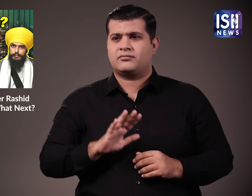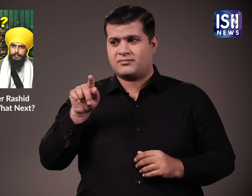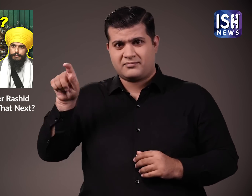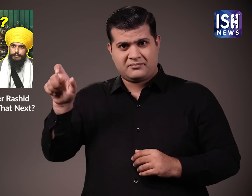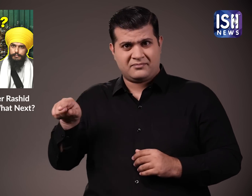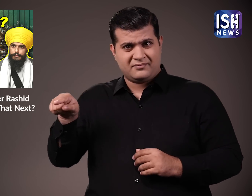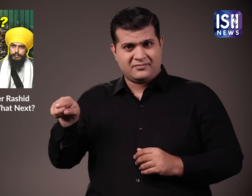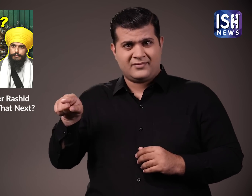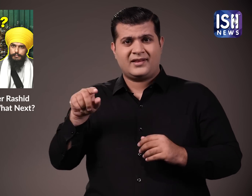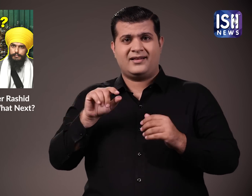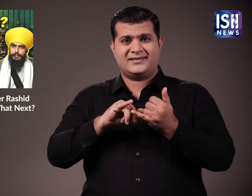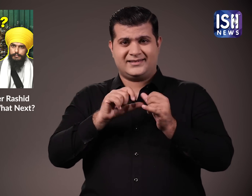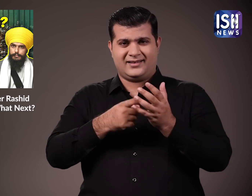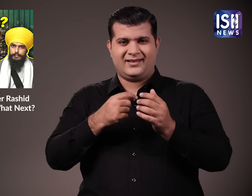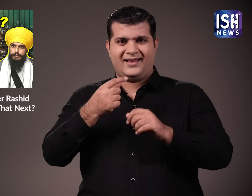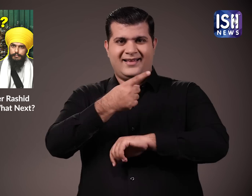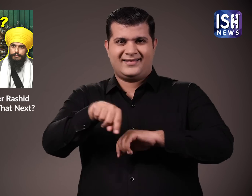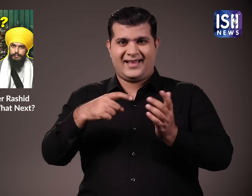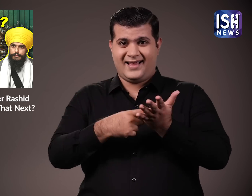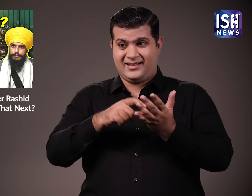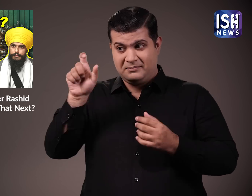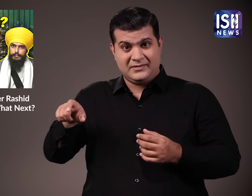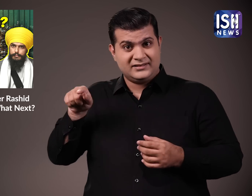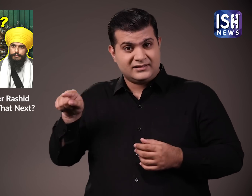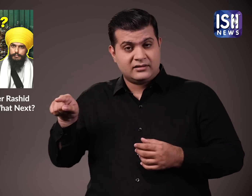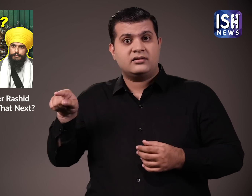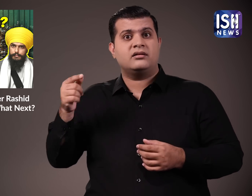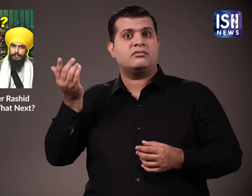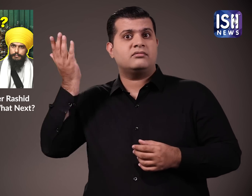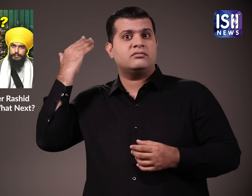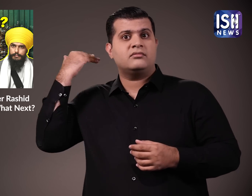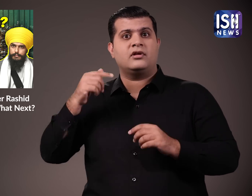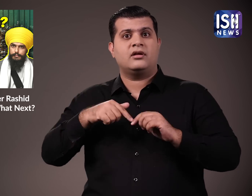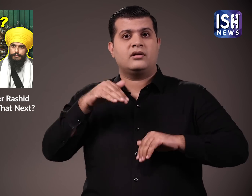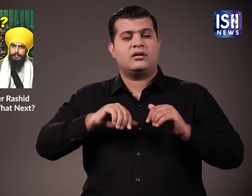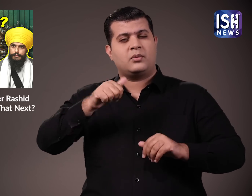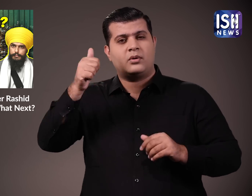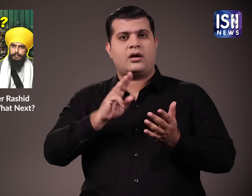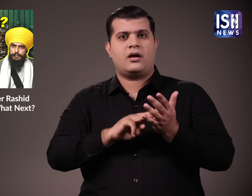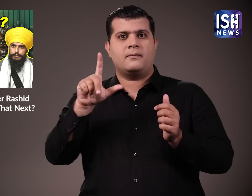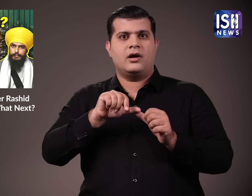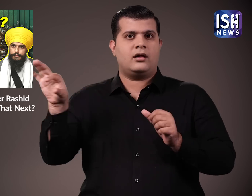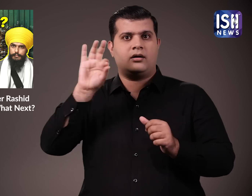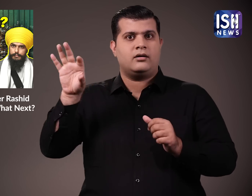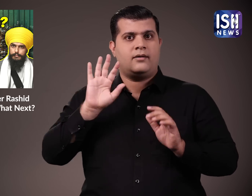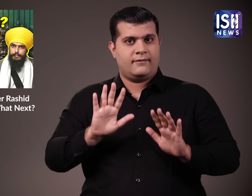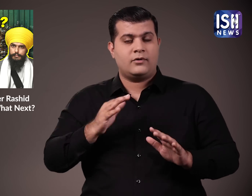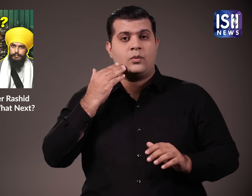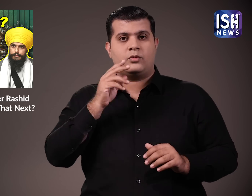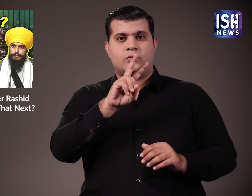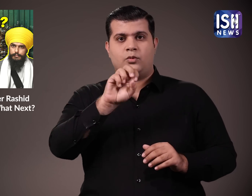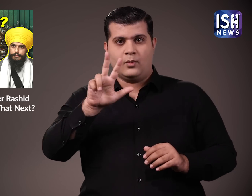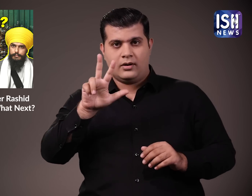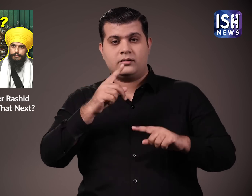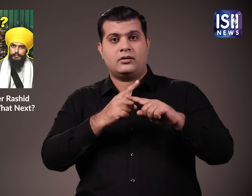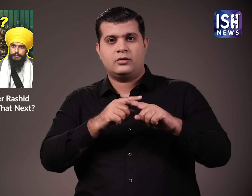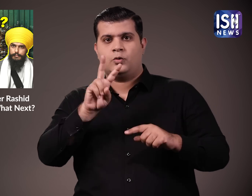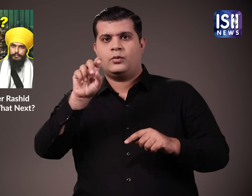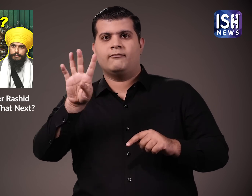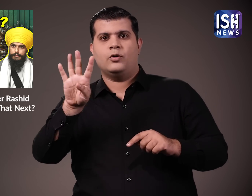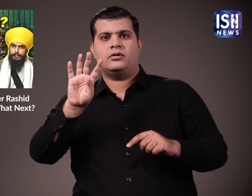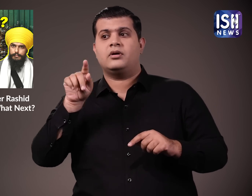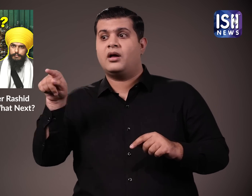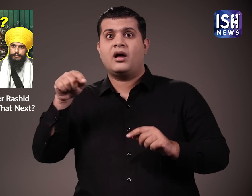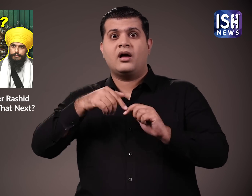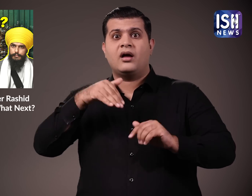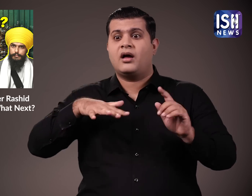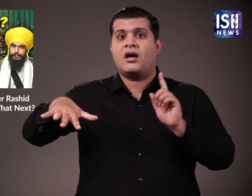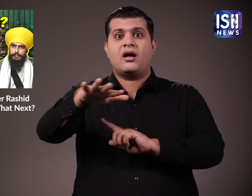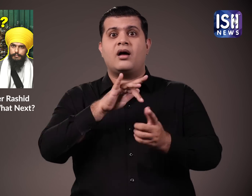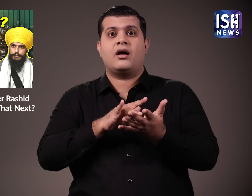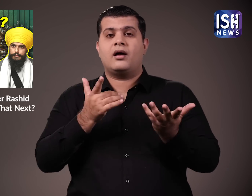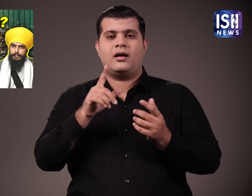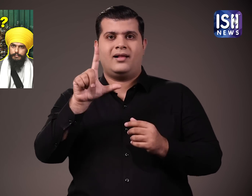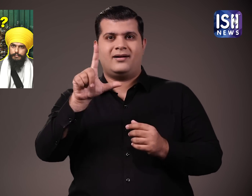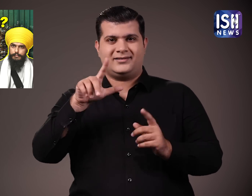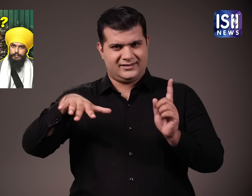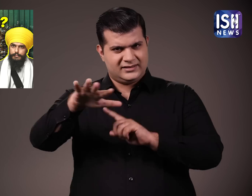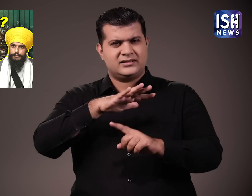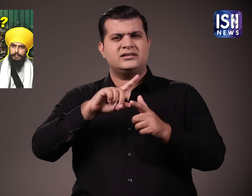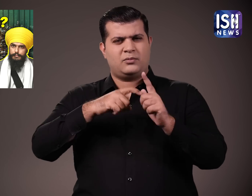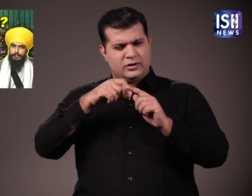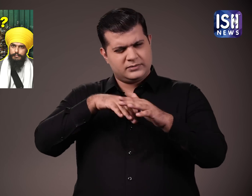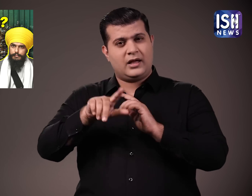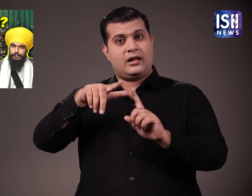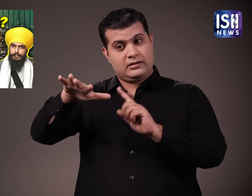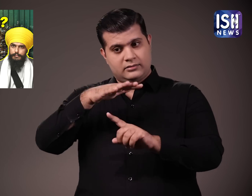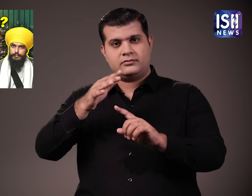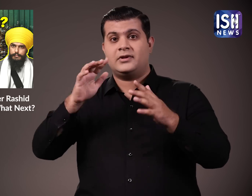Rashid is a former two-time MLA. He won in 2008 and 2014 from the Langate area of Jammu & Kashmir.